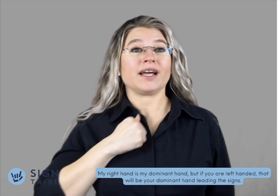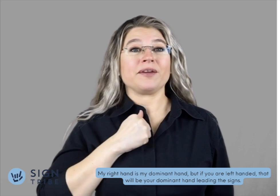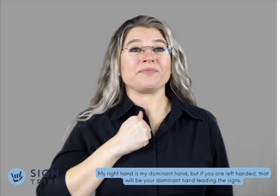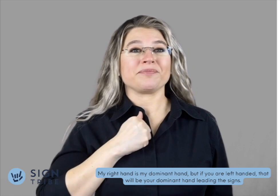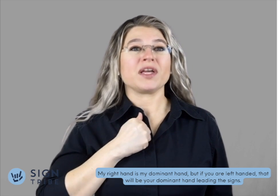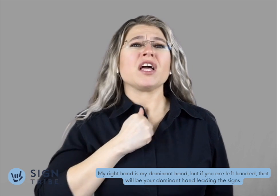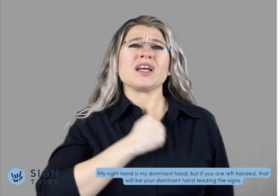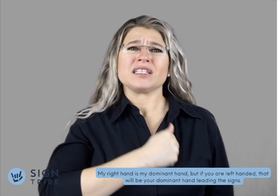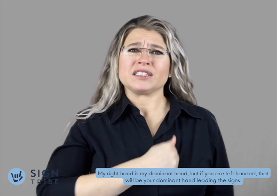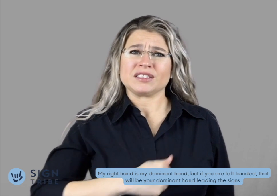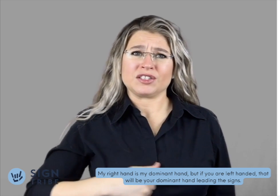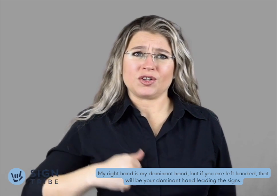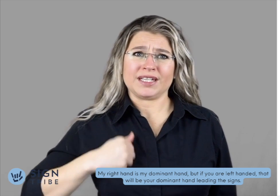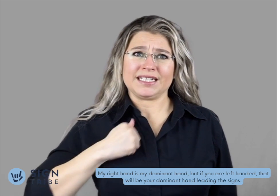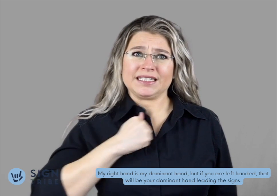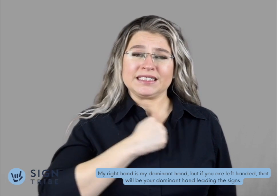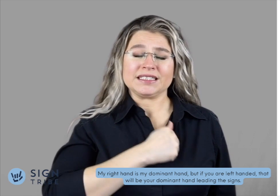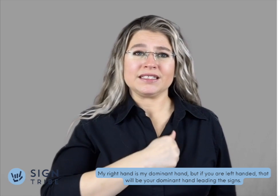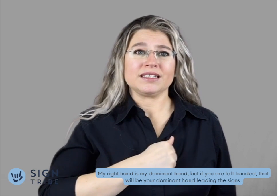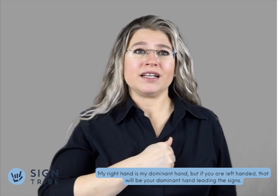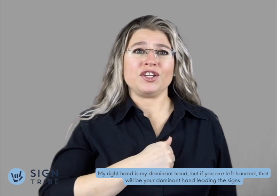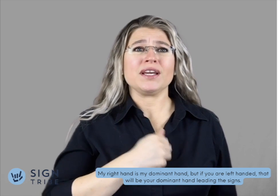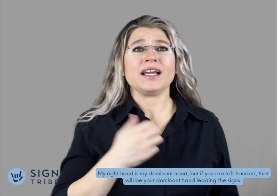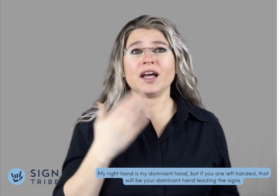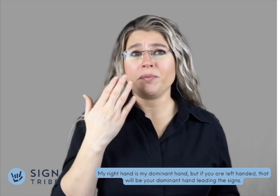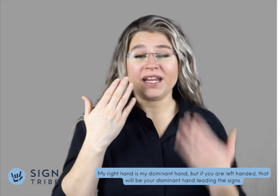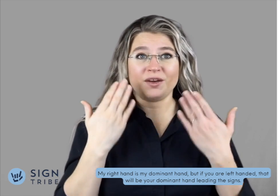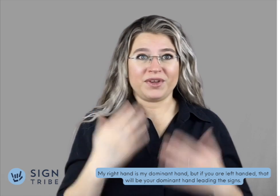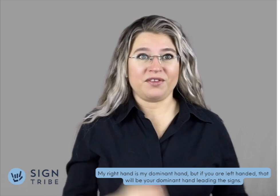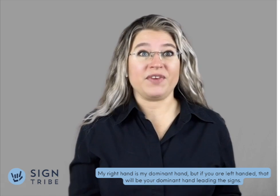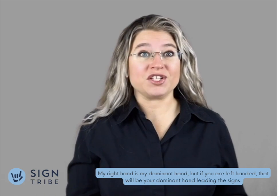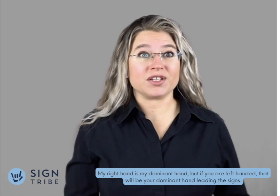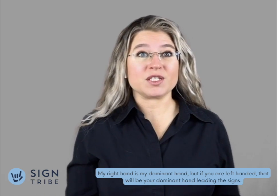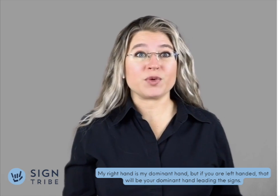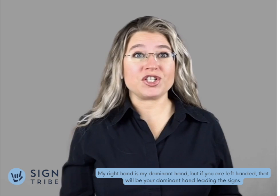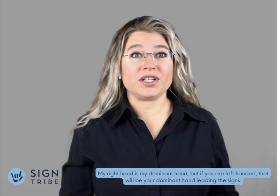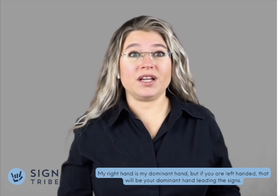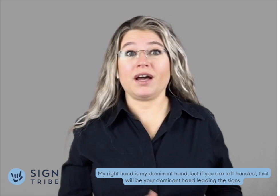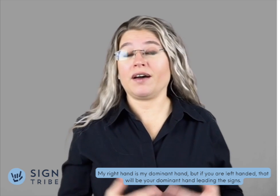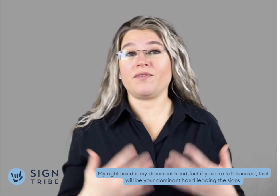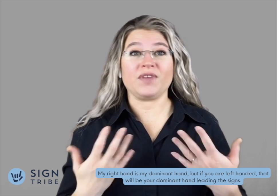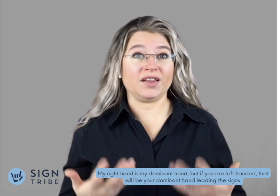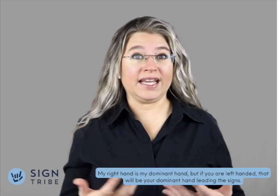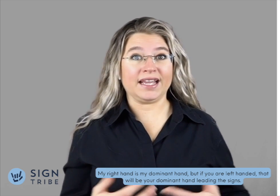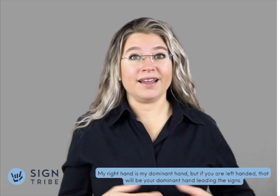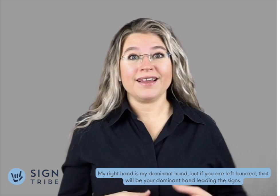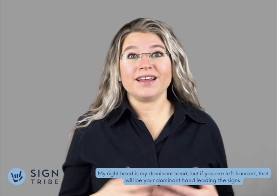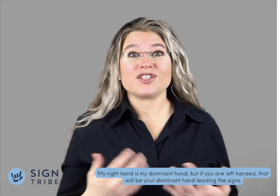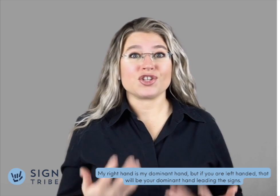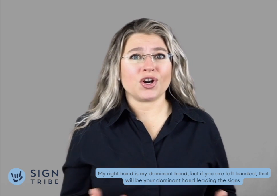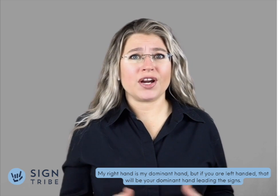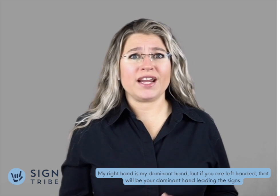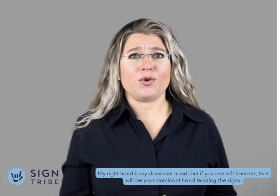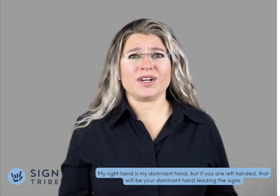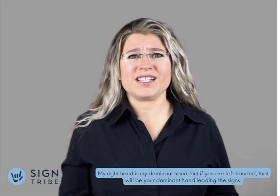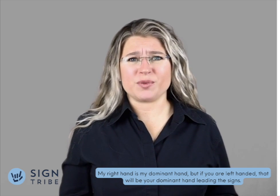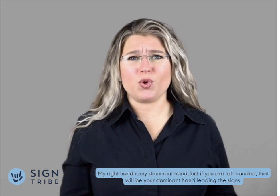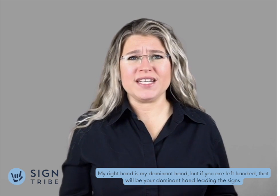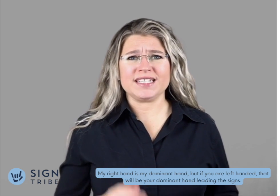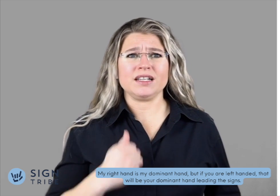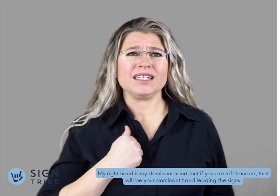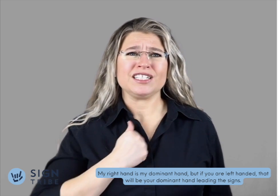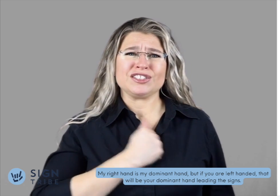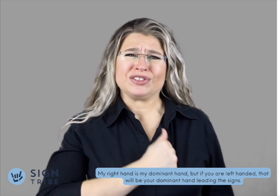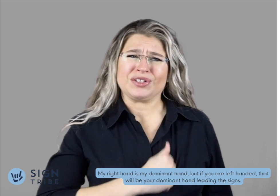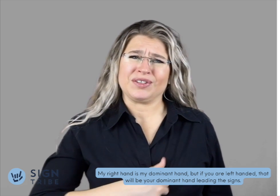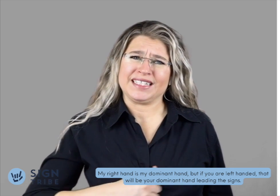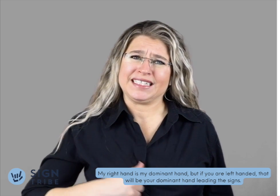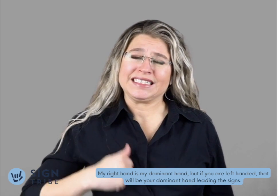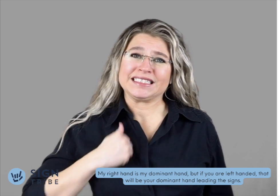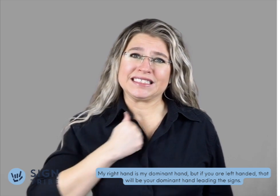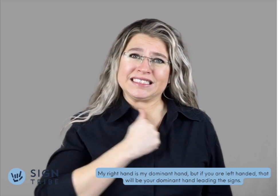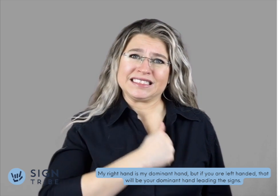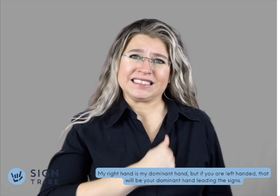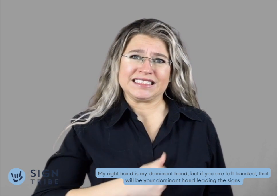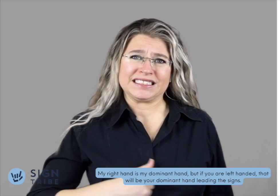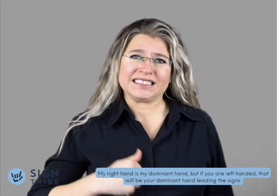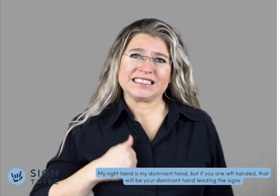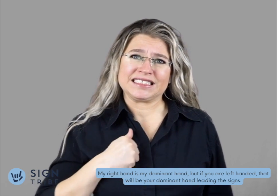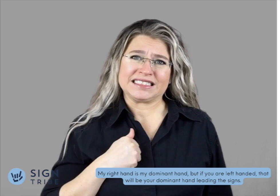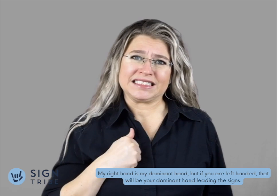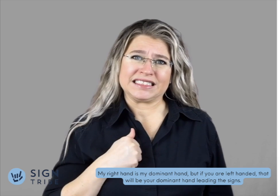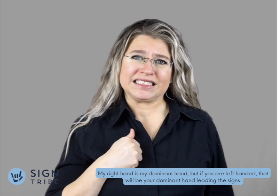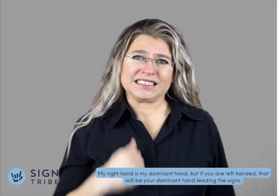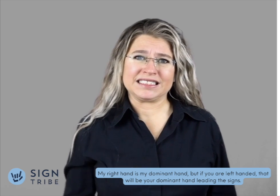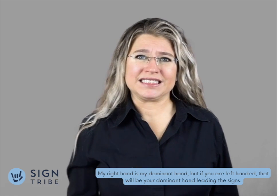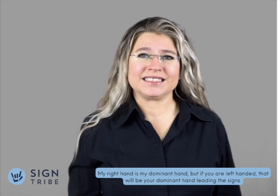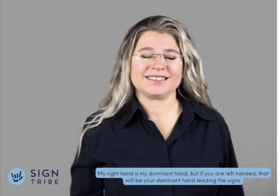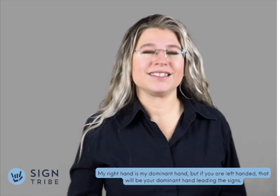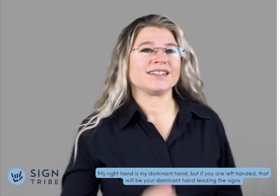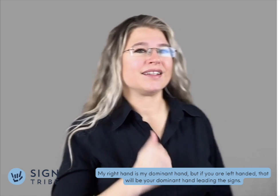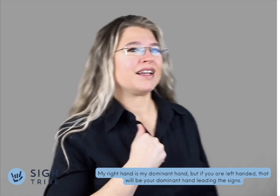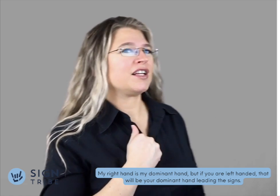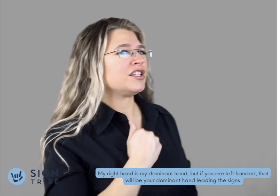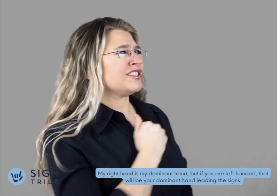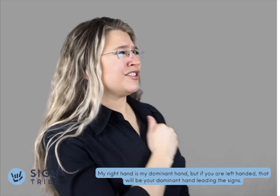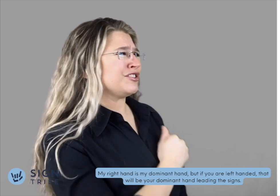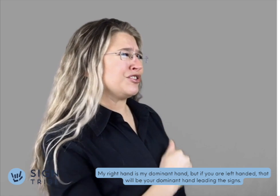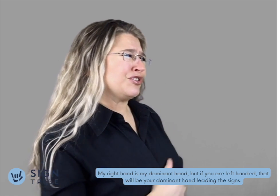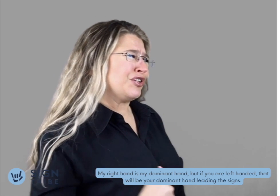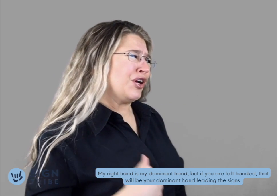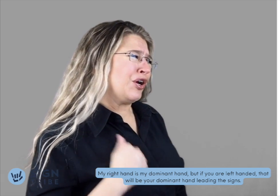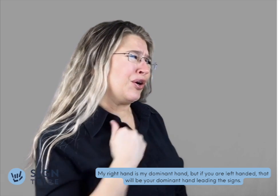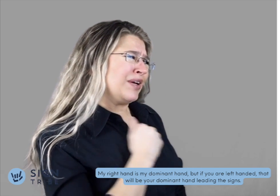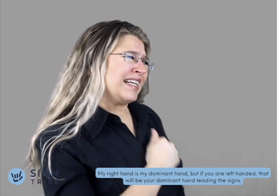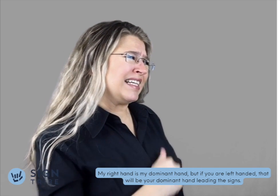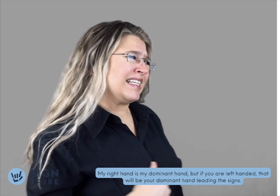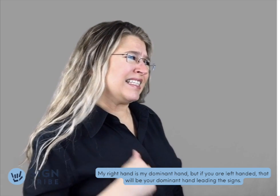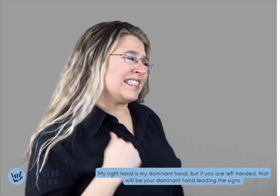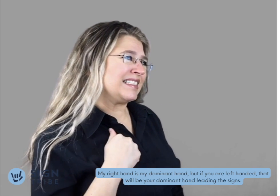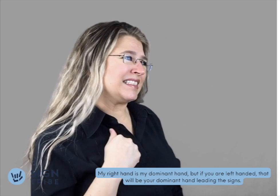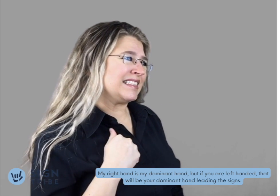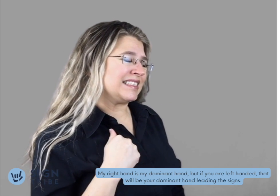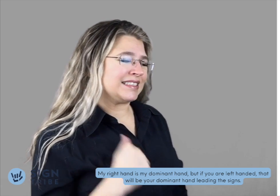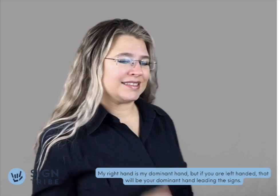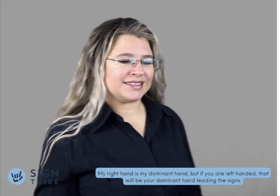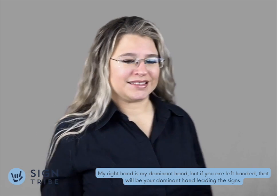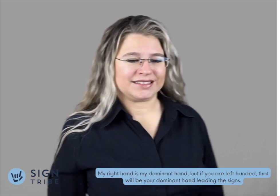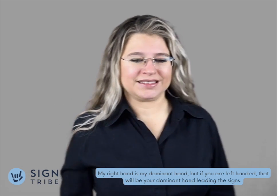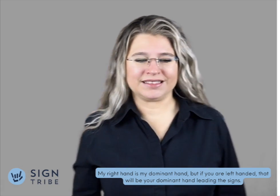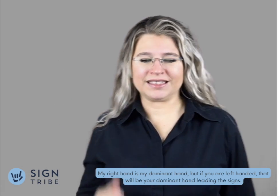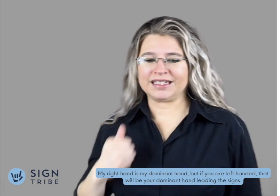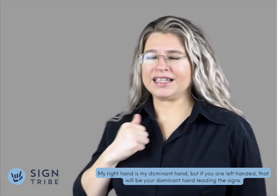Okay? And you can accompany it with a facial expression of feeling sorry or disappointed.